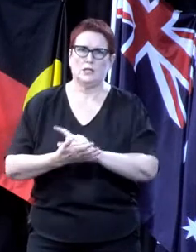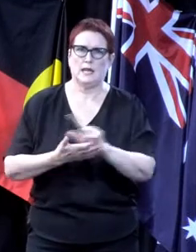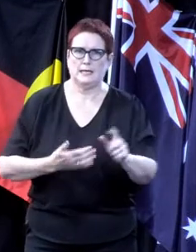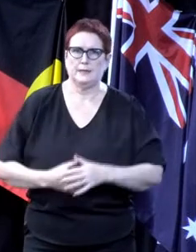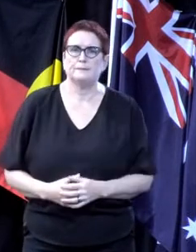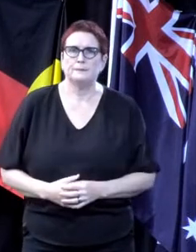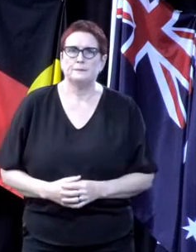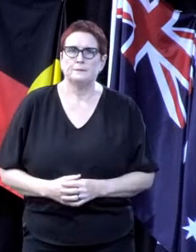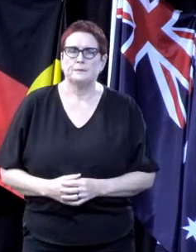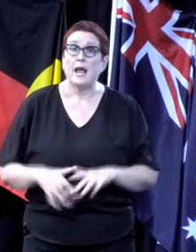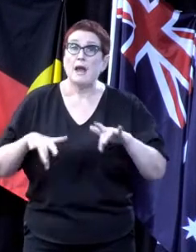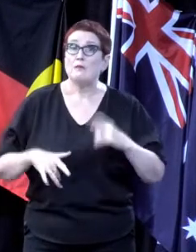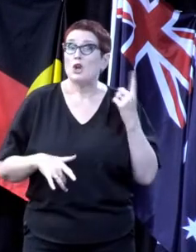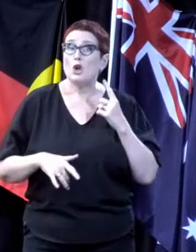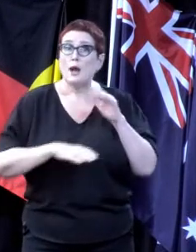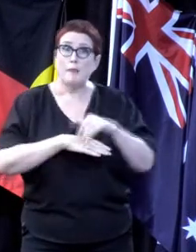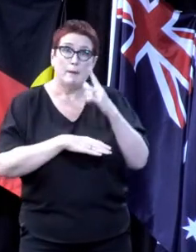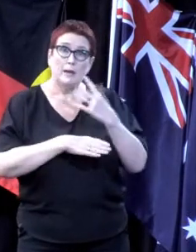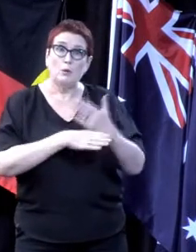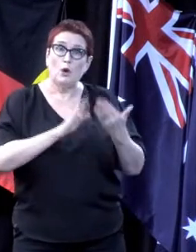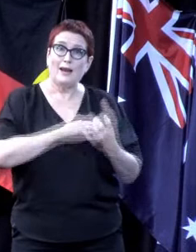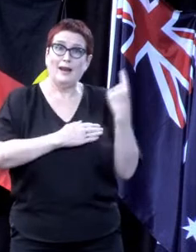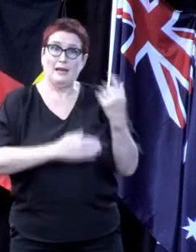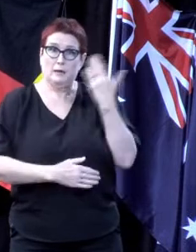from the independent schools' sector about this issue.